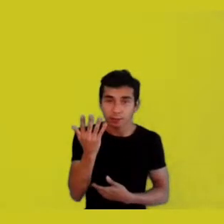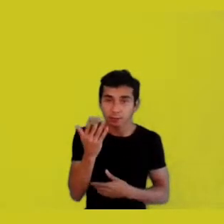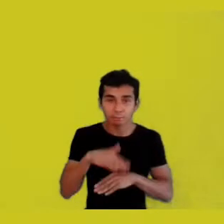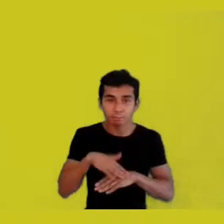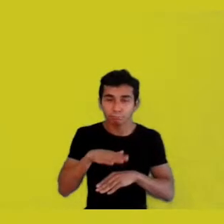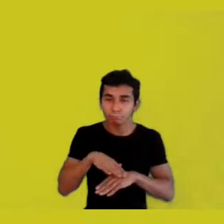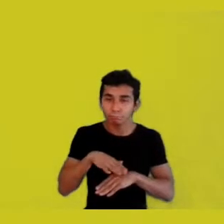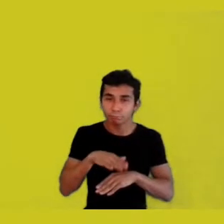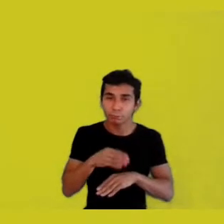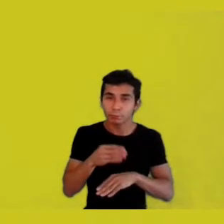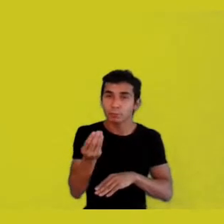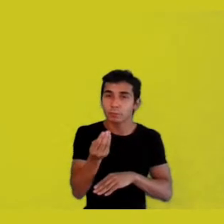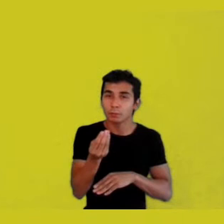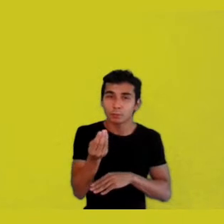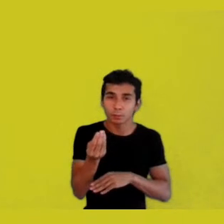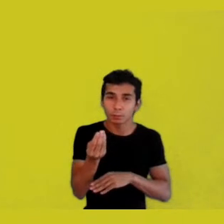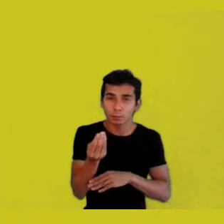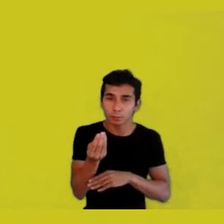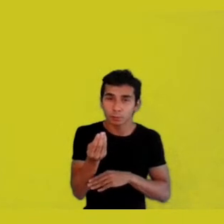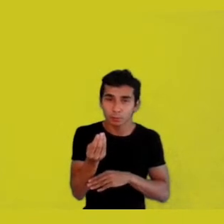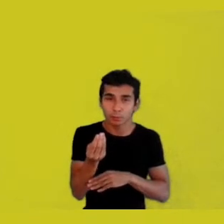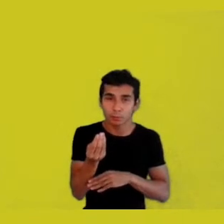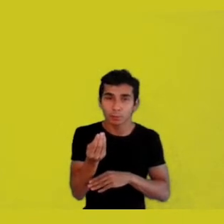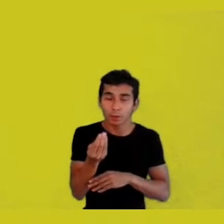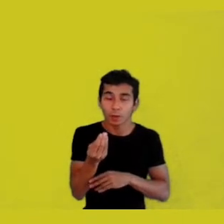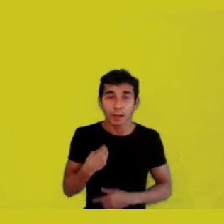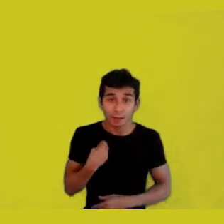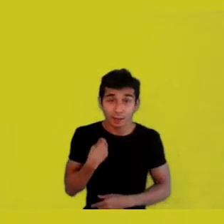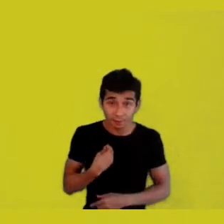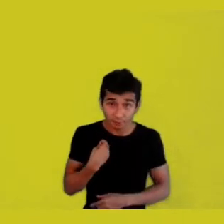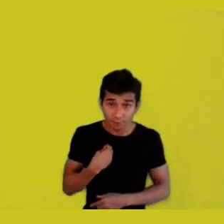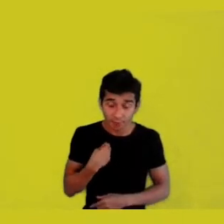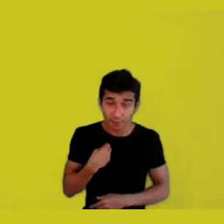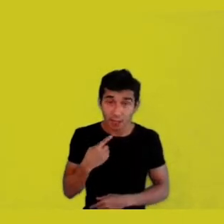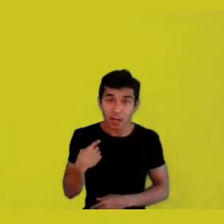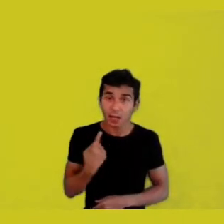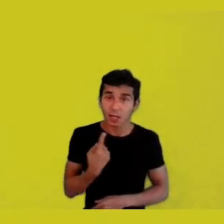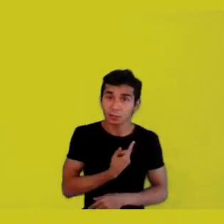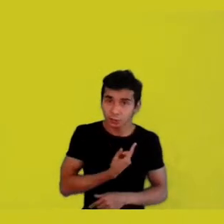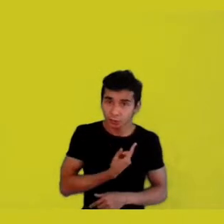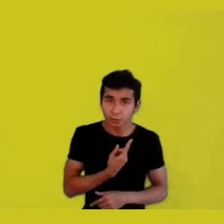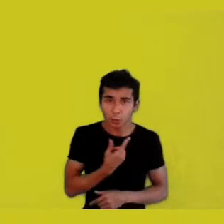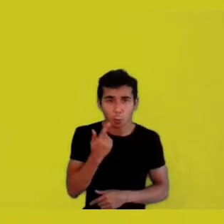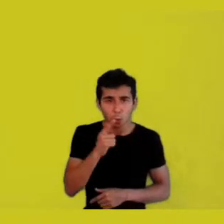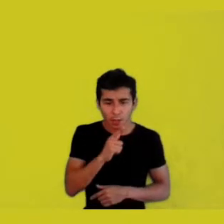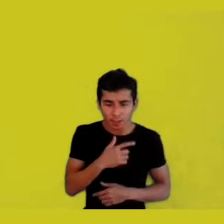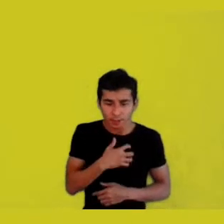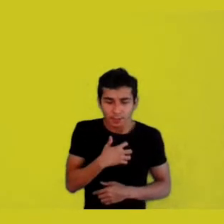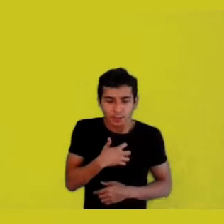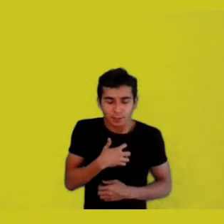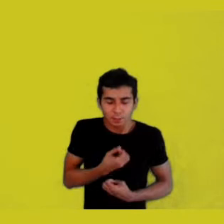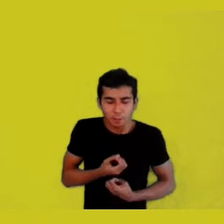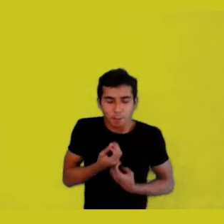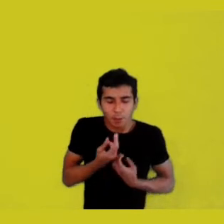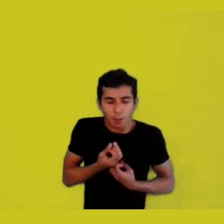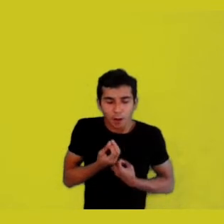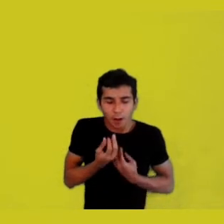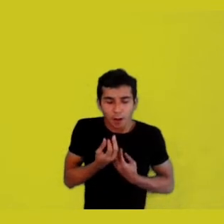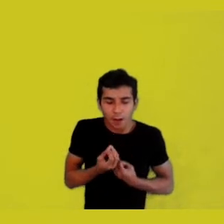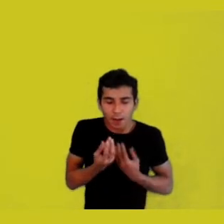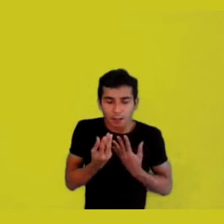in what dances in life these poetics effectively happen